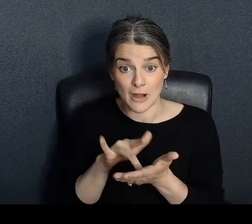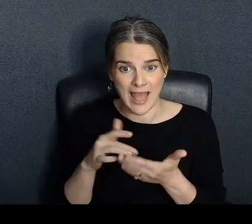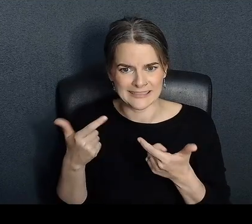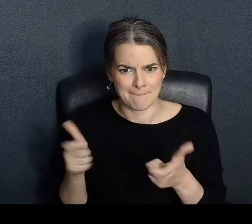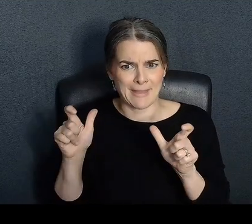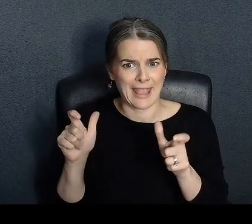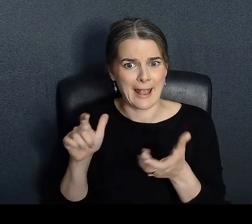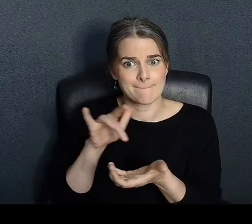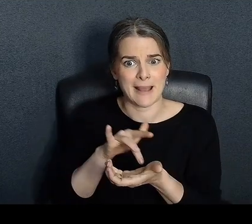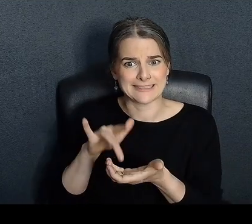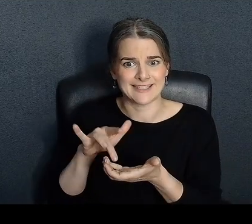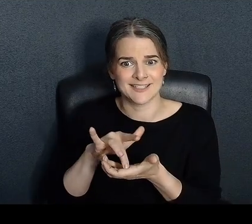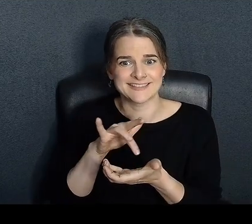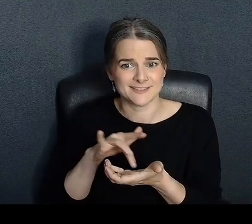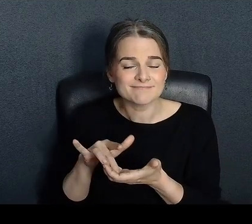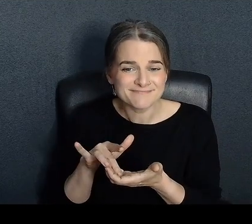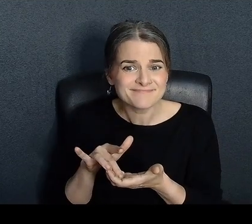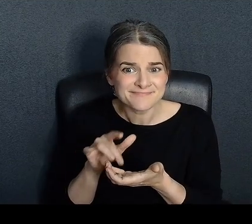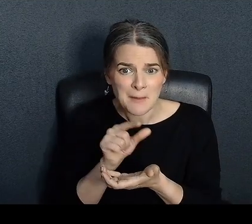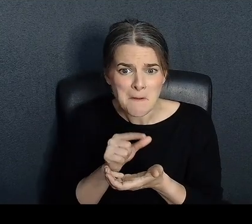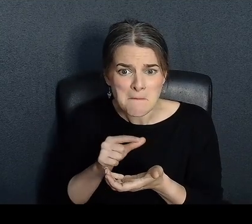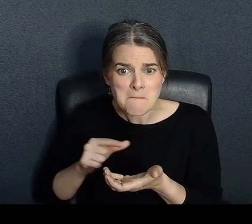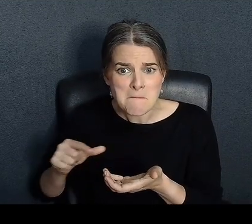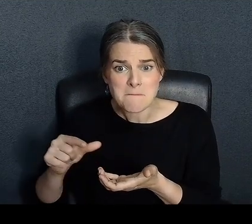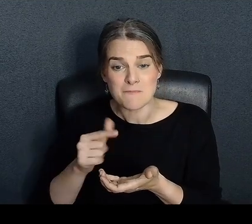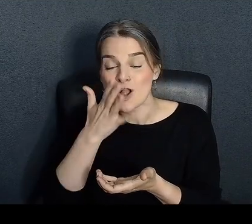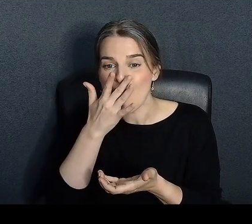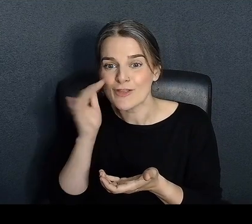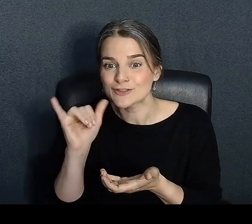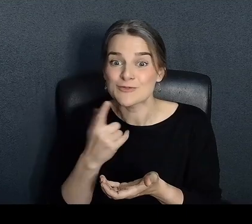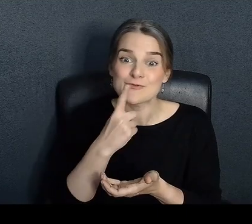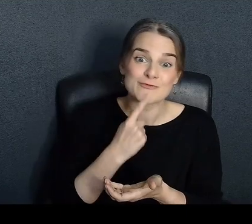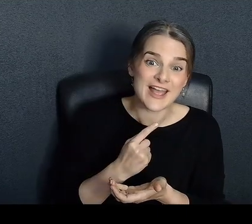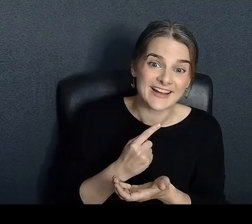And there's some colored buttons there as well, red and green.